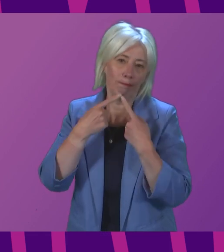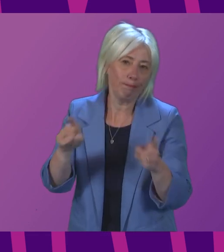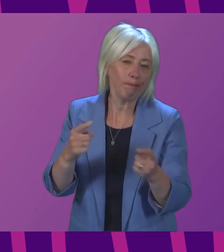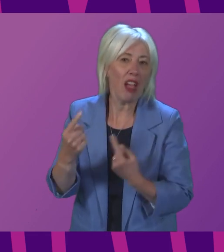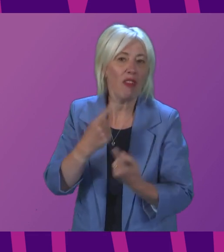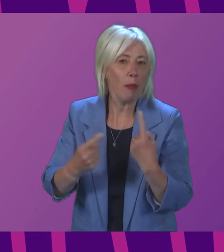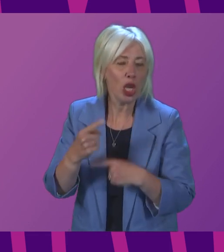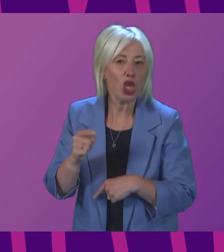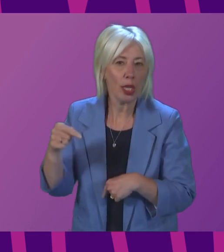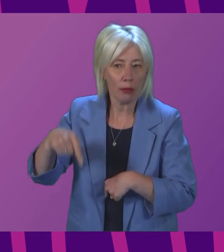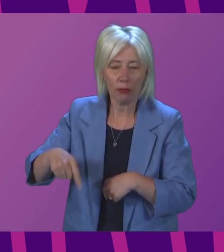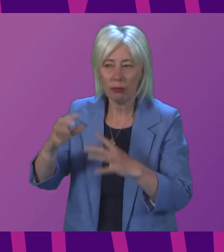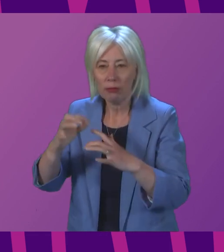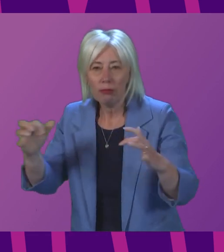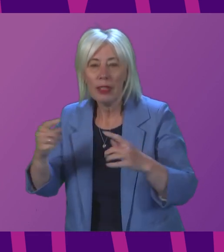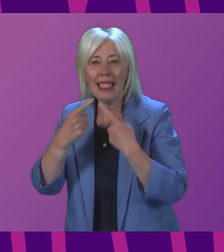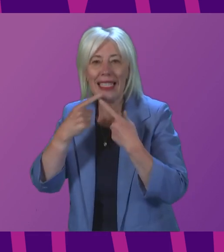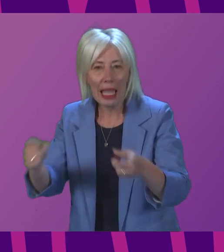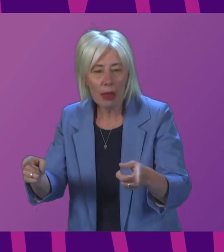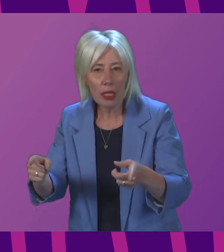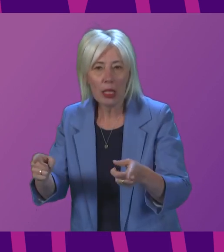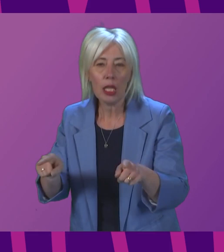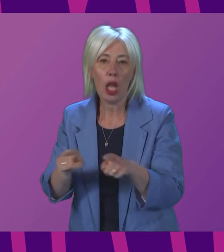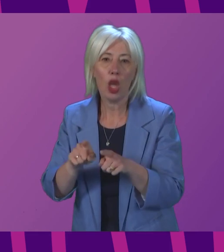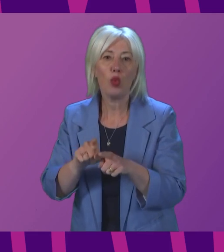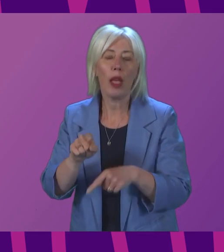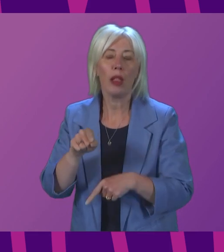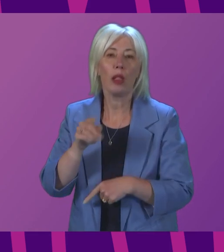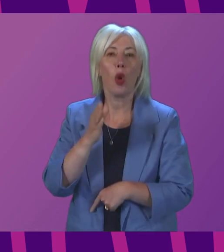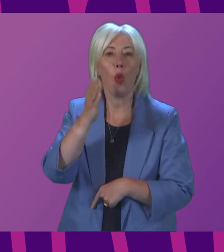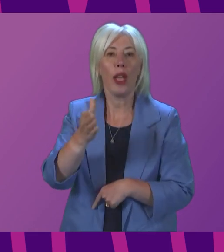to Parliament in a statement and then in his appearance before the Criminal Justice Committee,